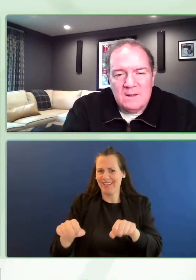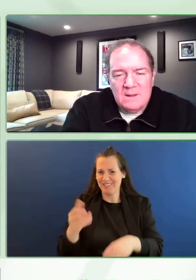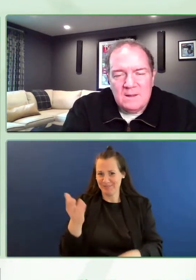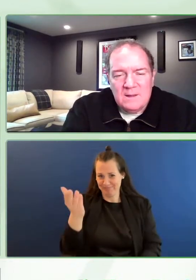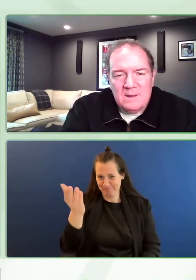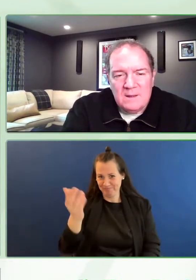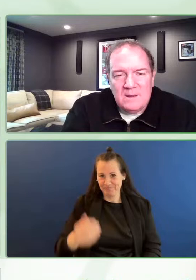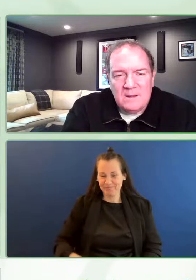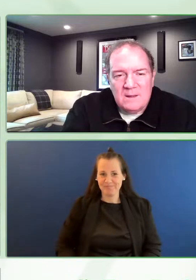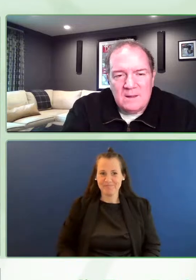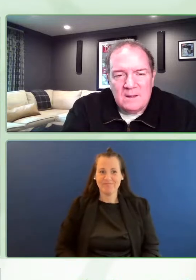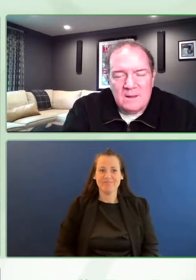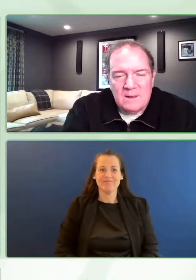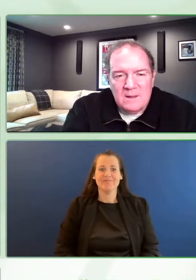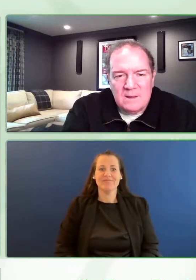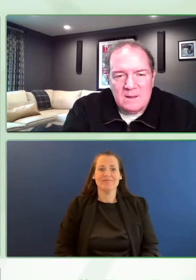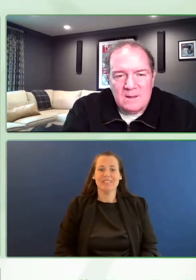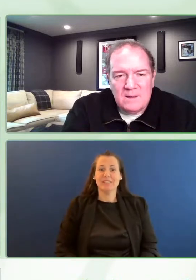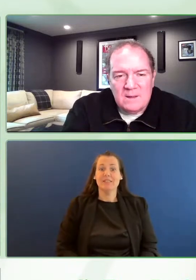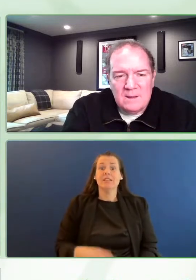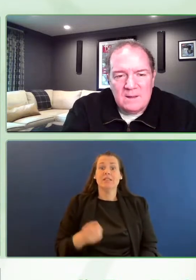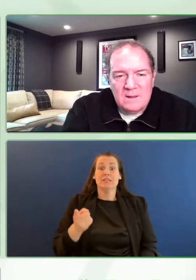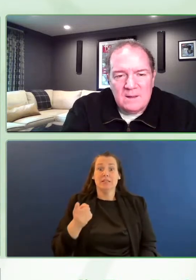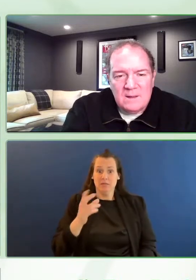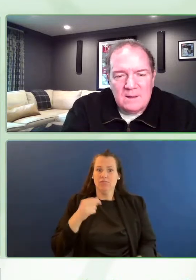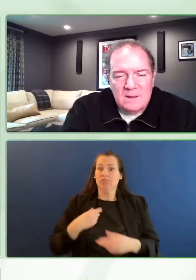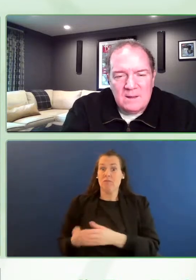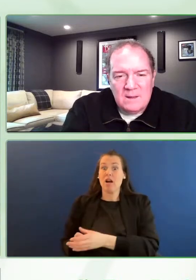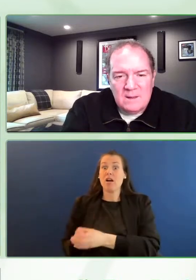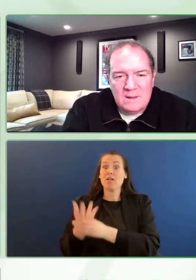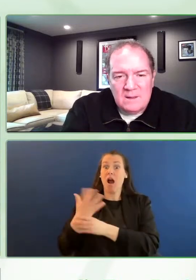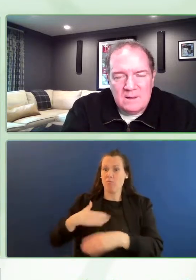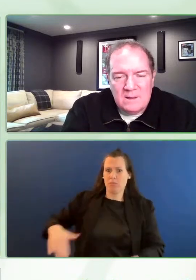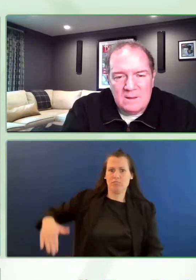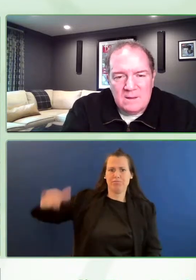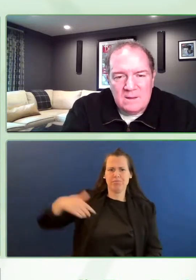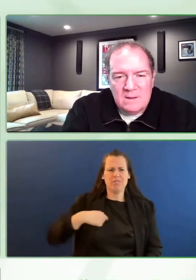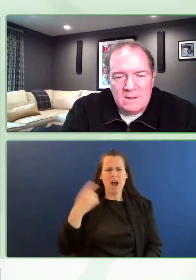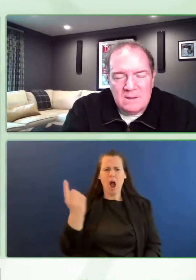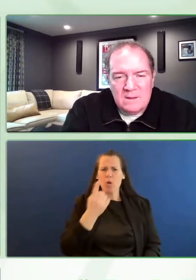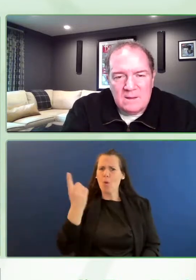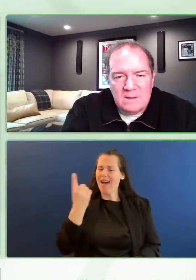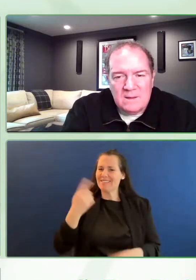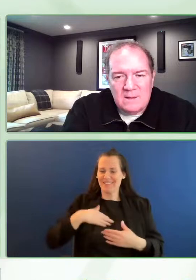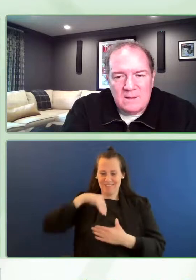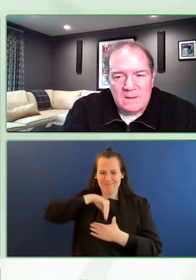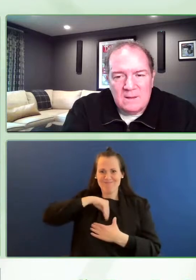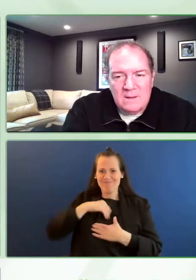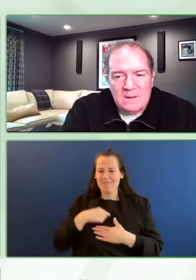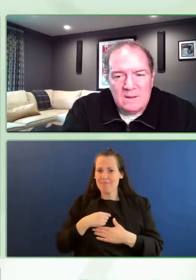At the age of 18 I was on vacation with my family, just days before starting my first year of college.